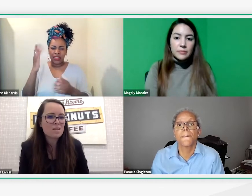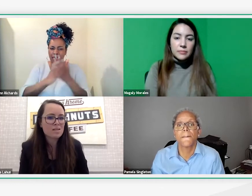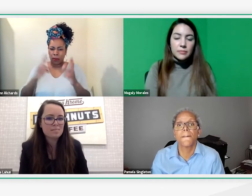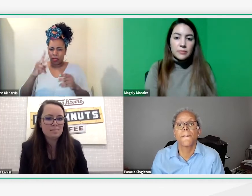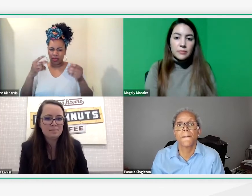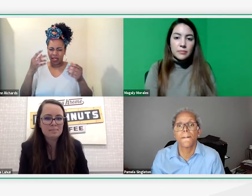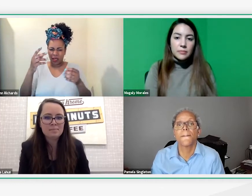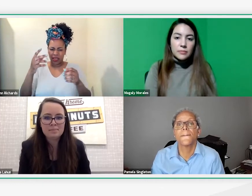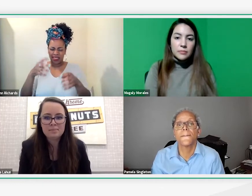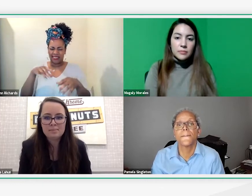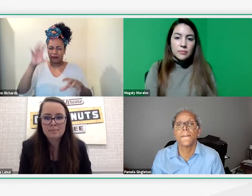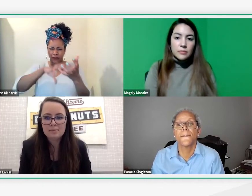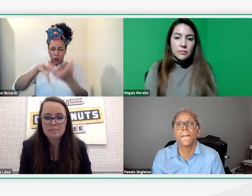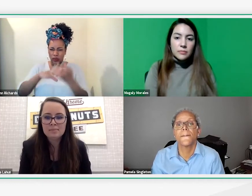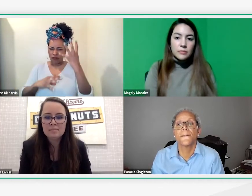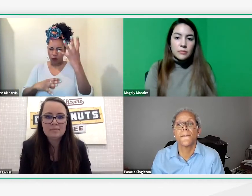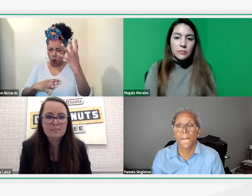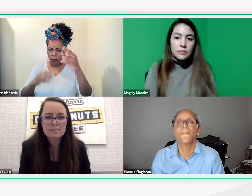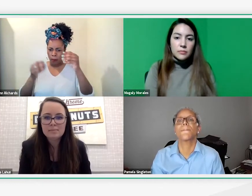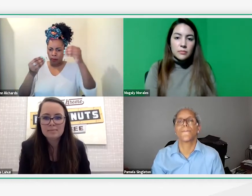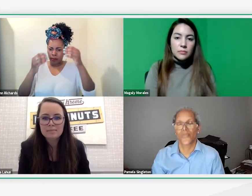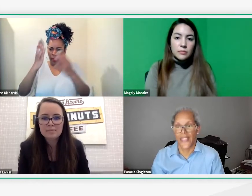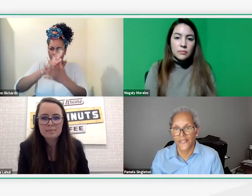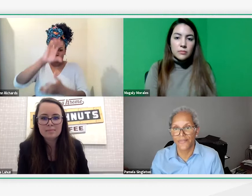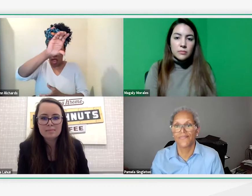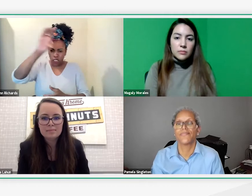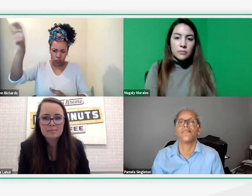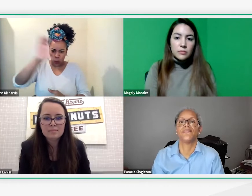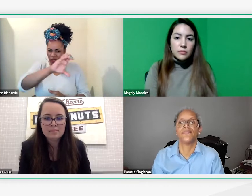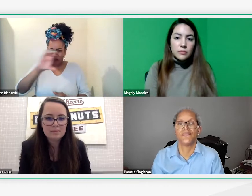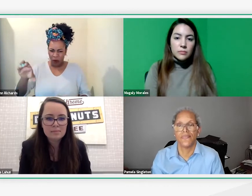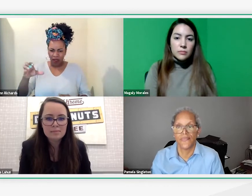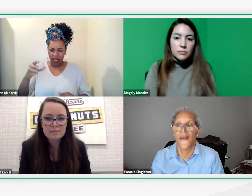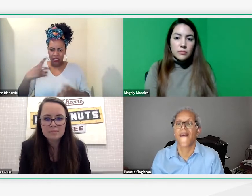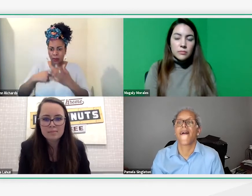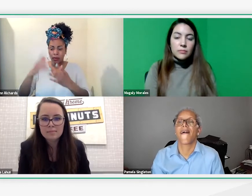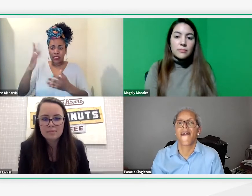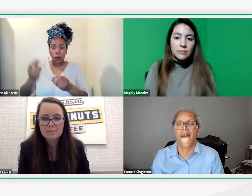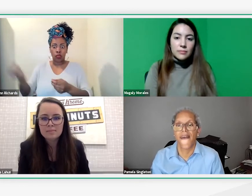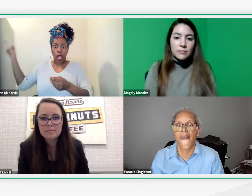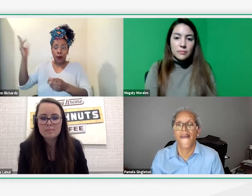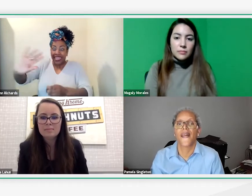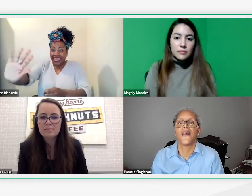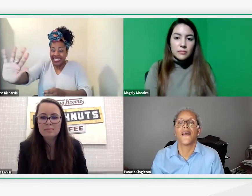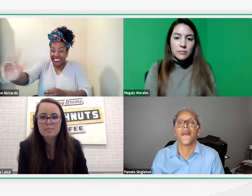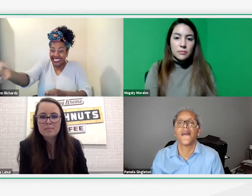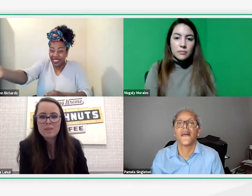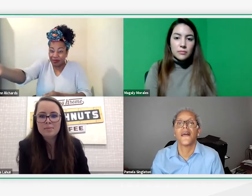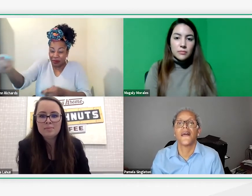Okay, so that is what some people were a little confused about we have these boxes here.